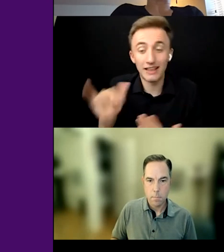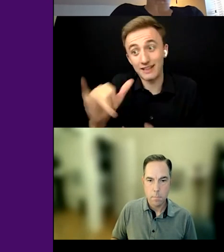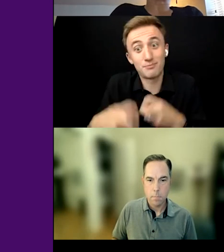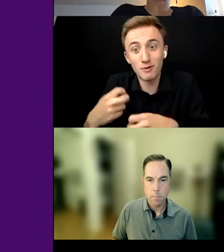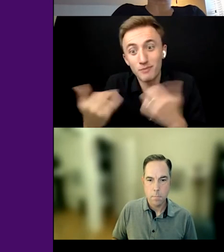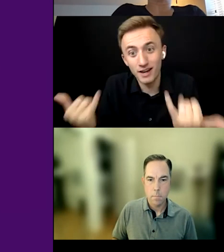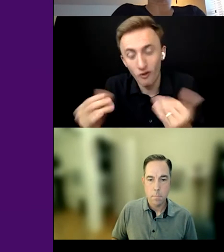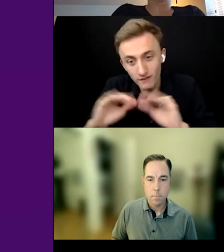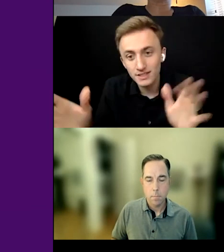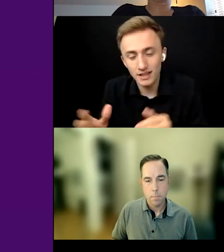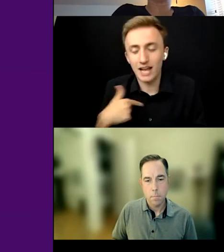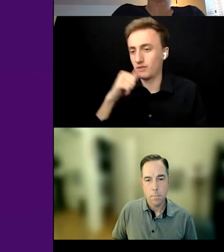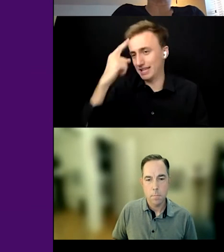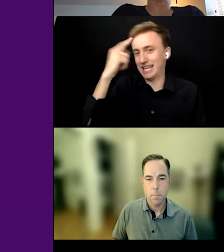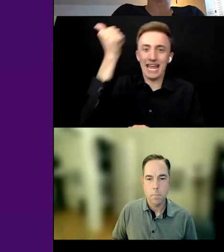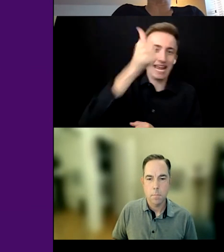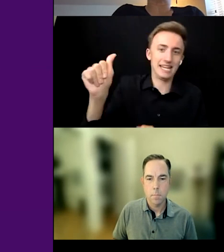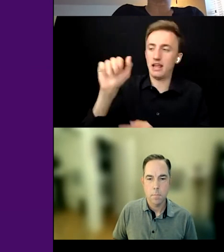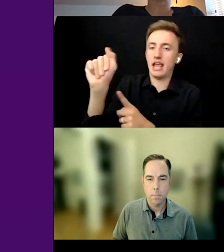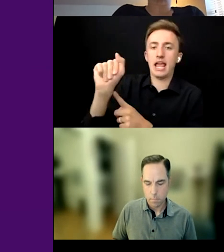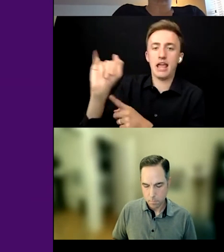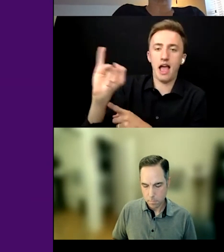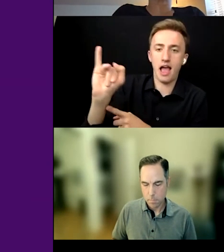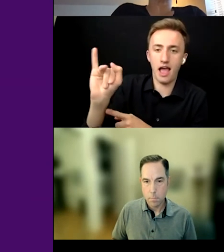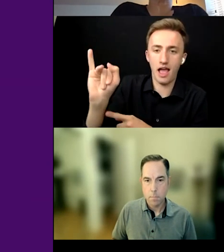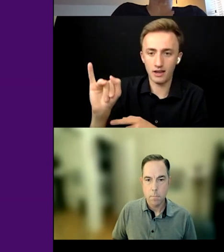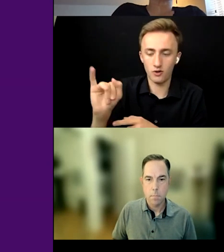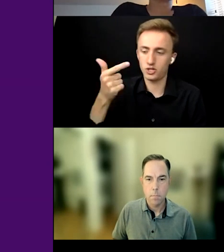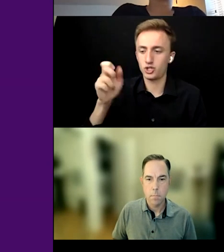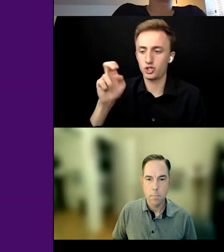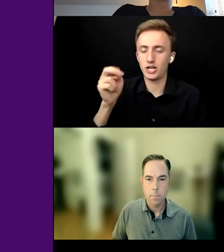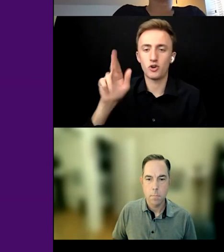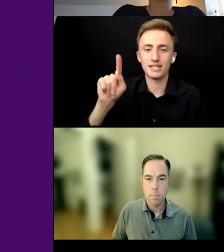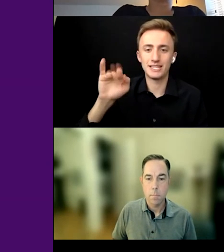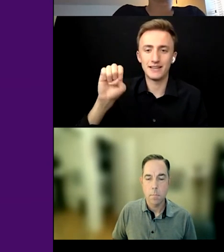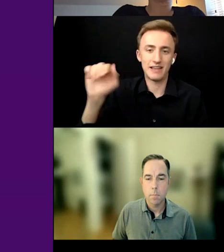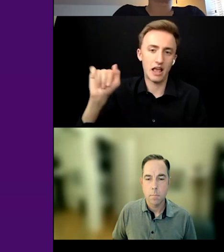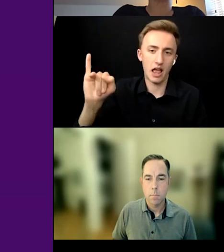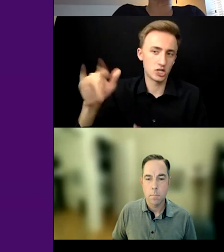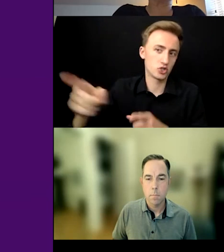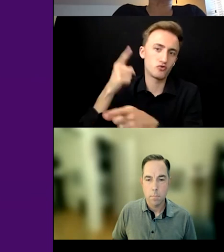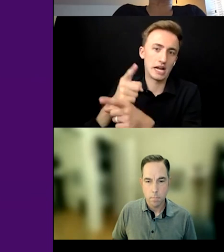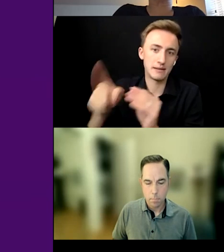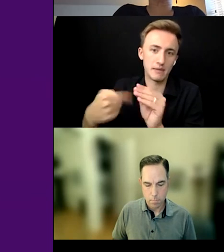don't think any of the AI or generative AI to be correct about it or smart enough to deal